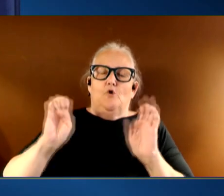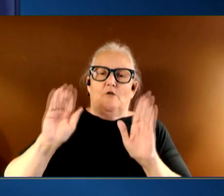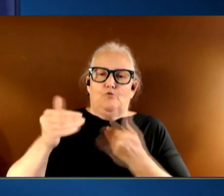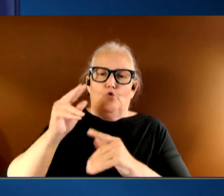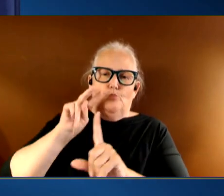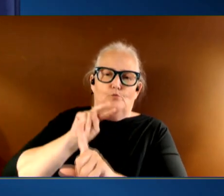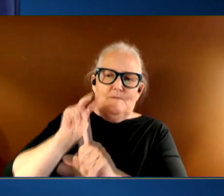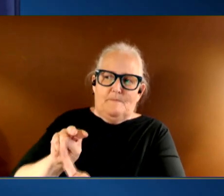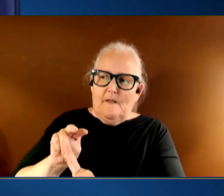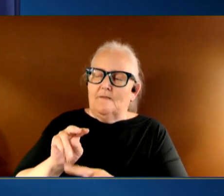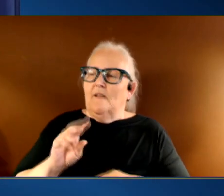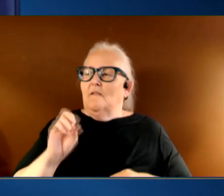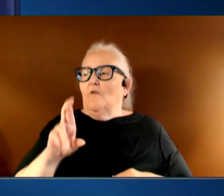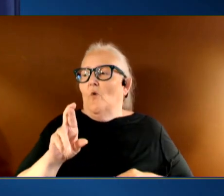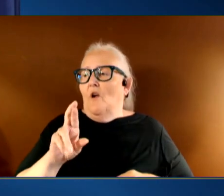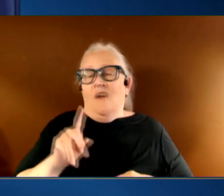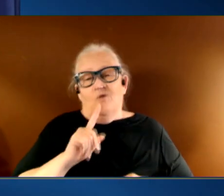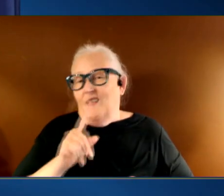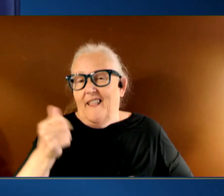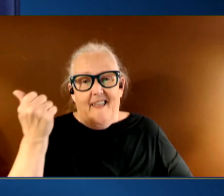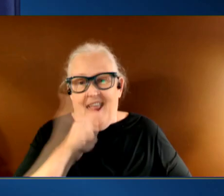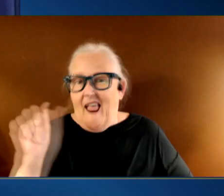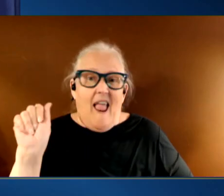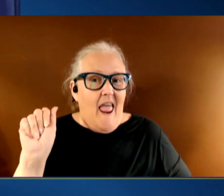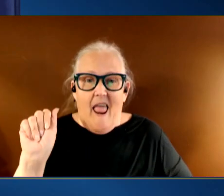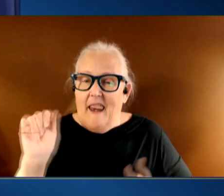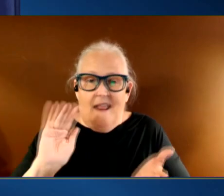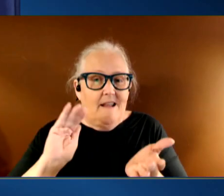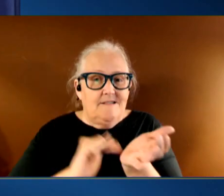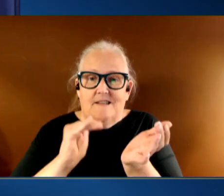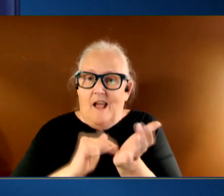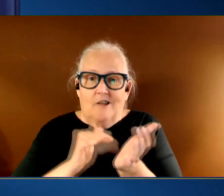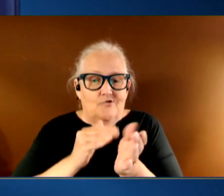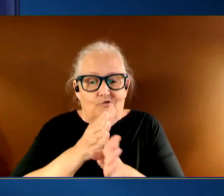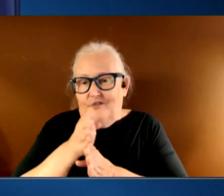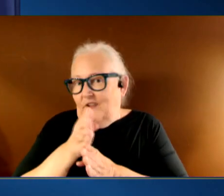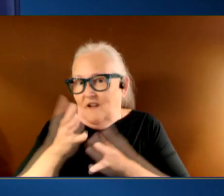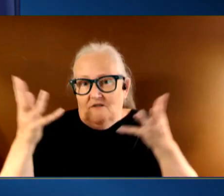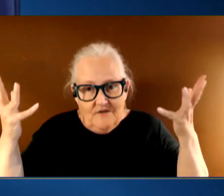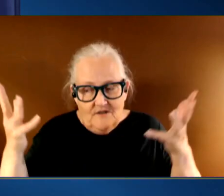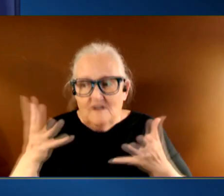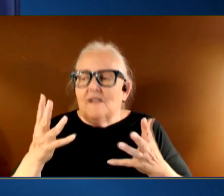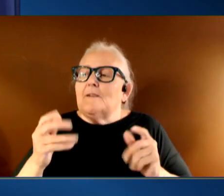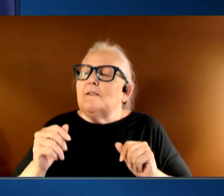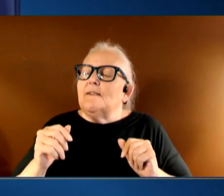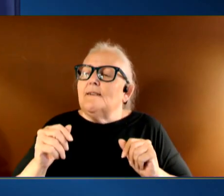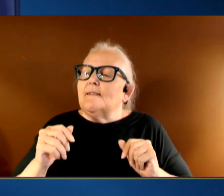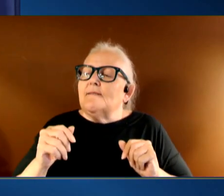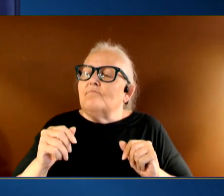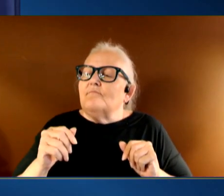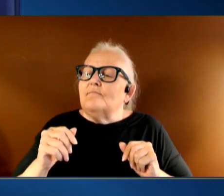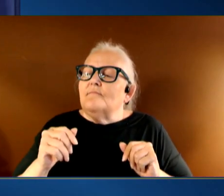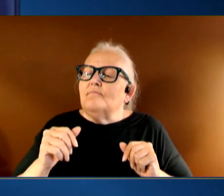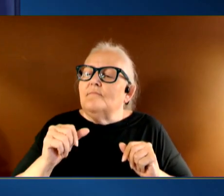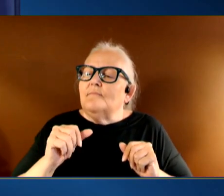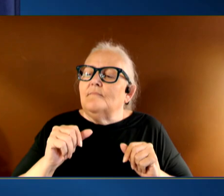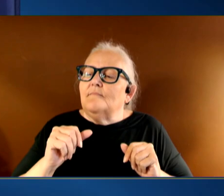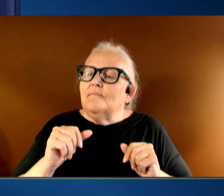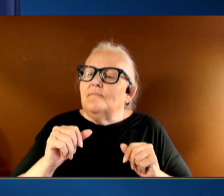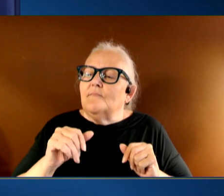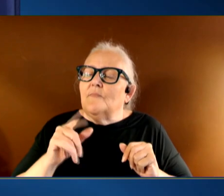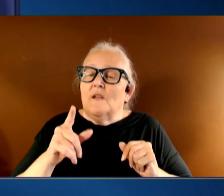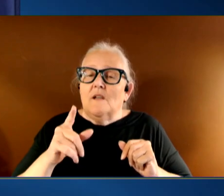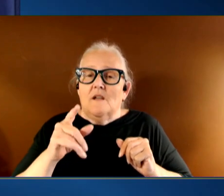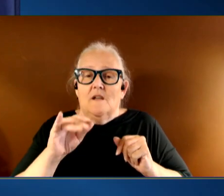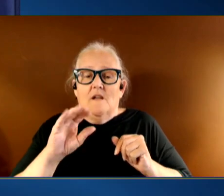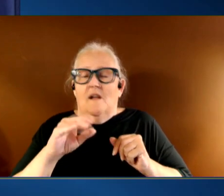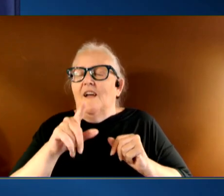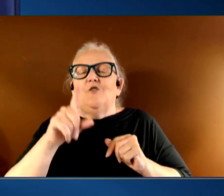any one of the physician that not conflating the opioid crisis with sickle cell understanding.